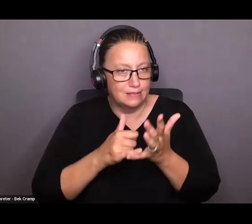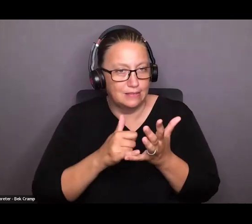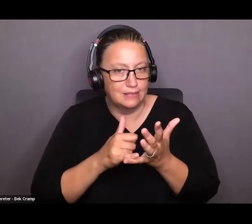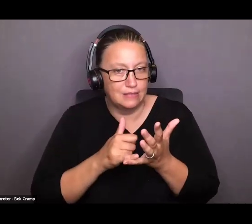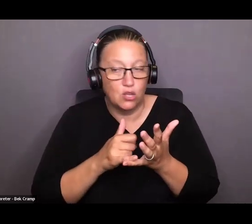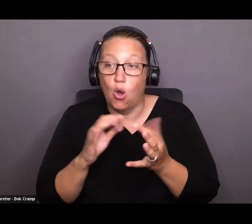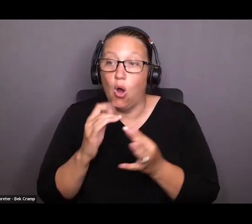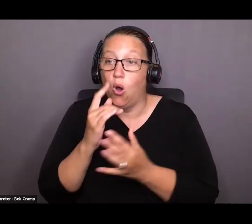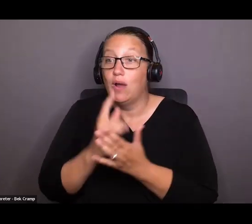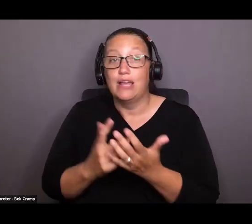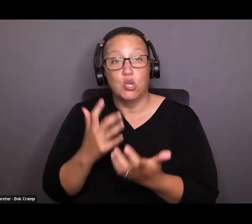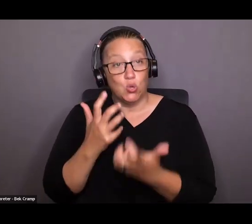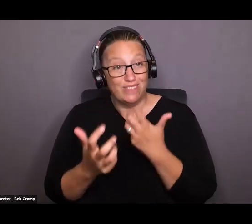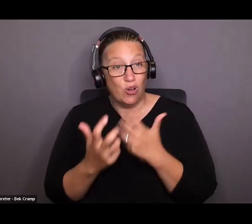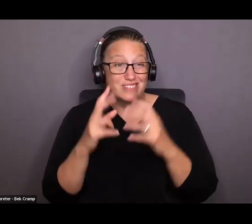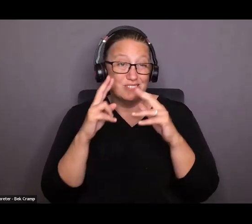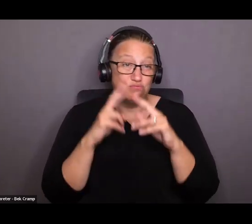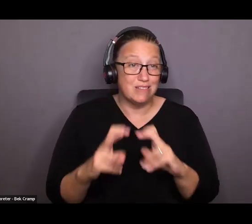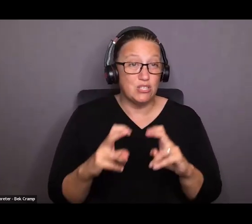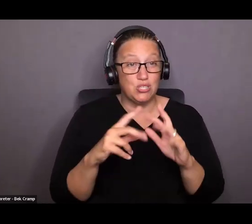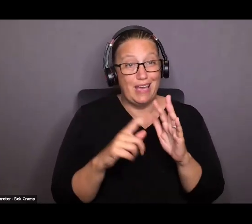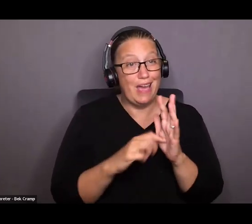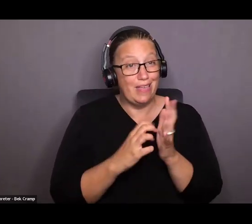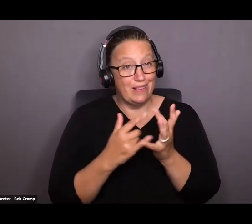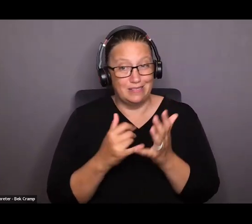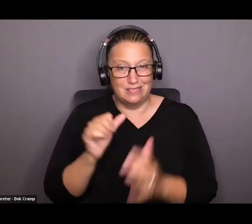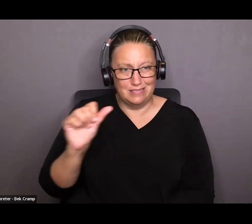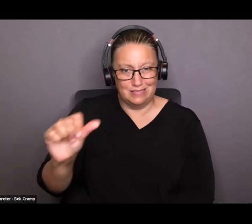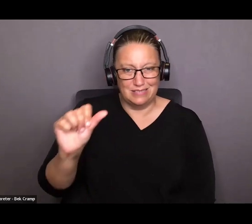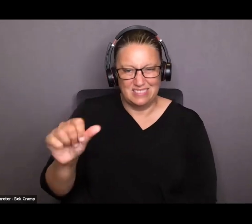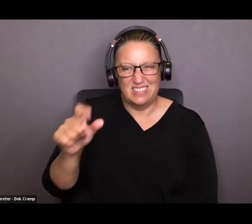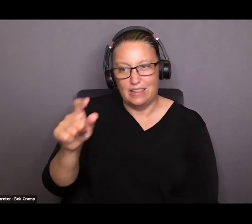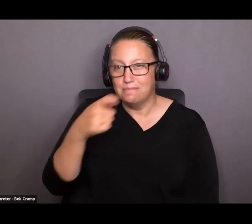universities and other places. Often, that's sort of problematic in the way it looks at